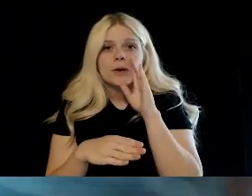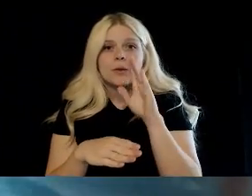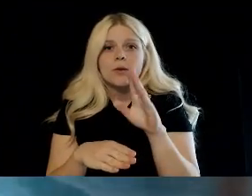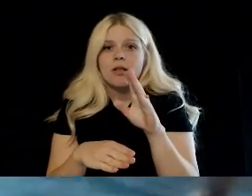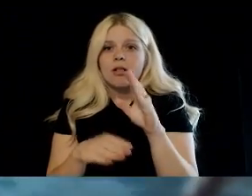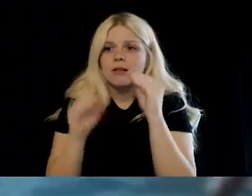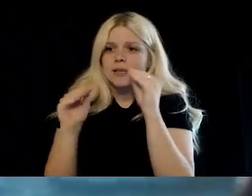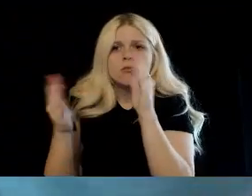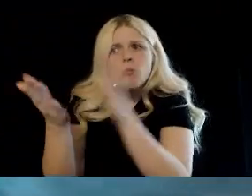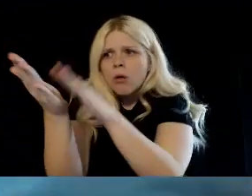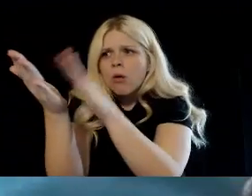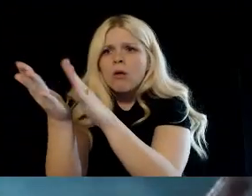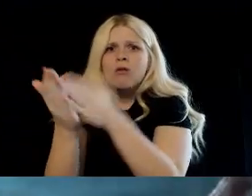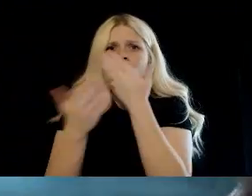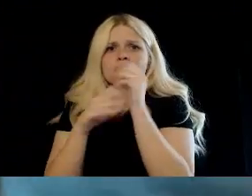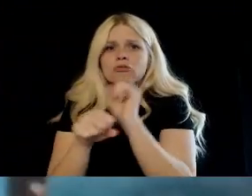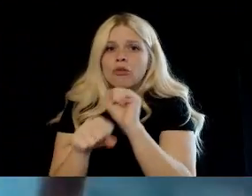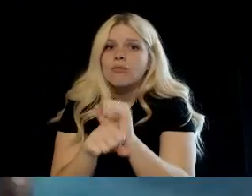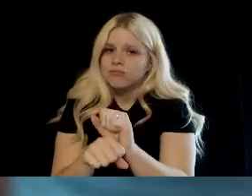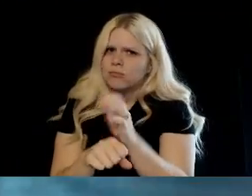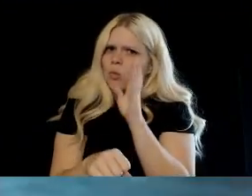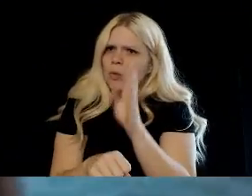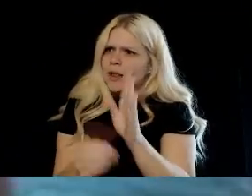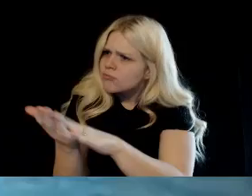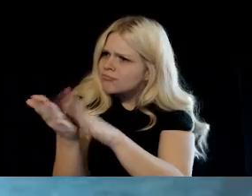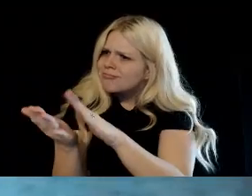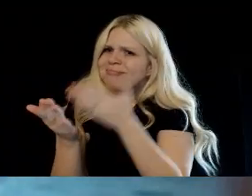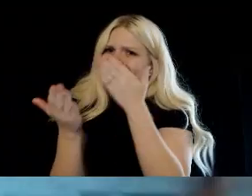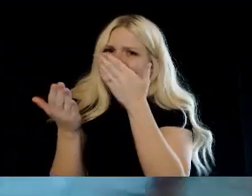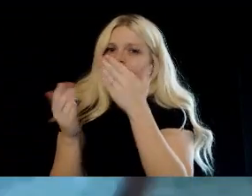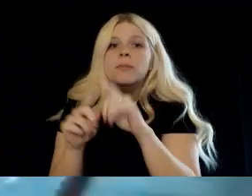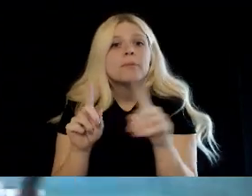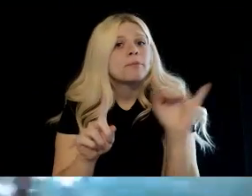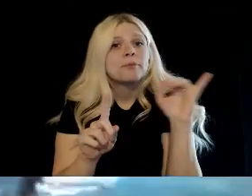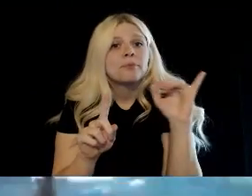was really good but also we don't want him to think that this is negative at